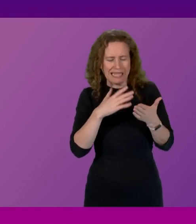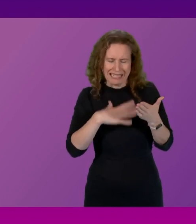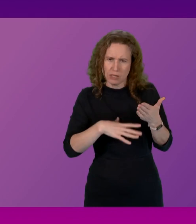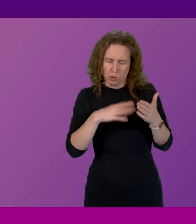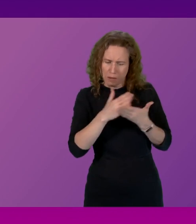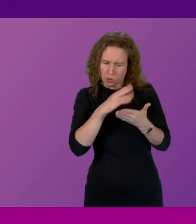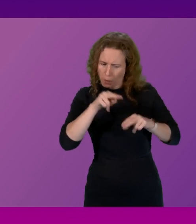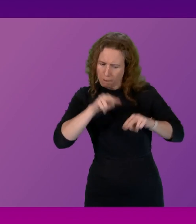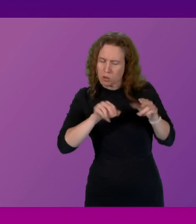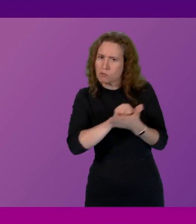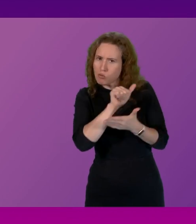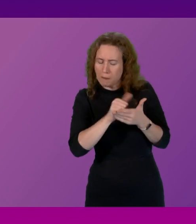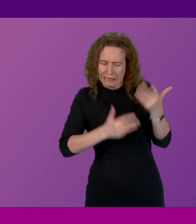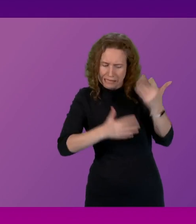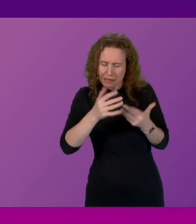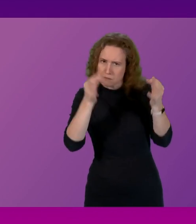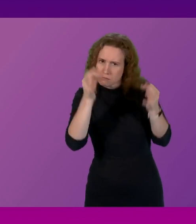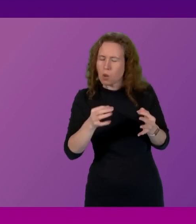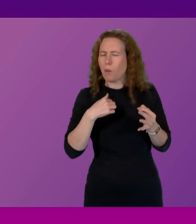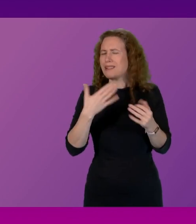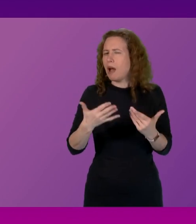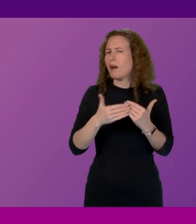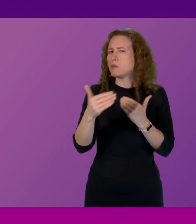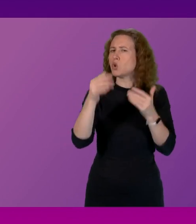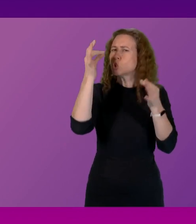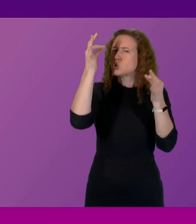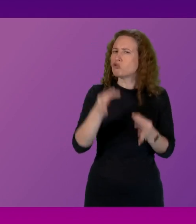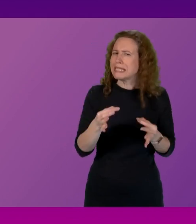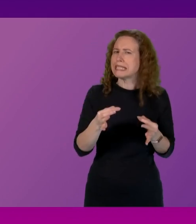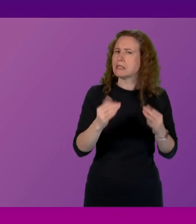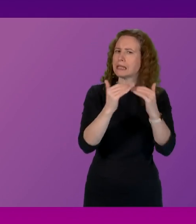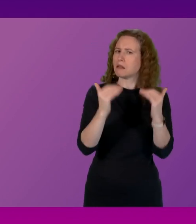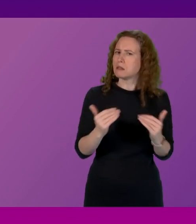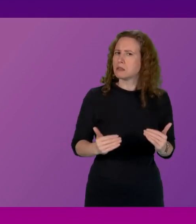Since we introduced more stringent European standards in 2015, we have worked with SEPA,